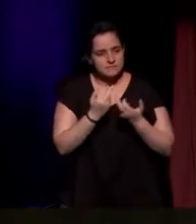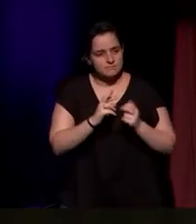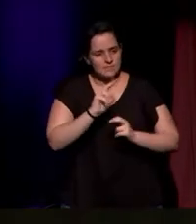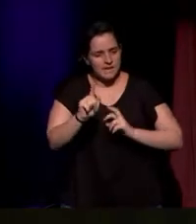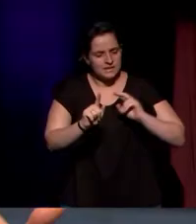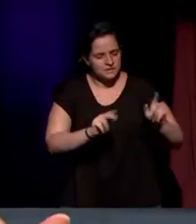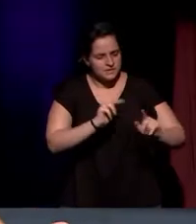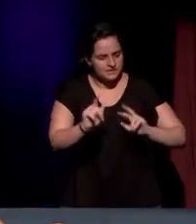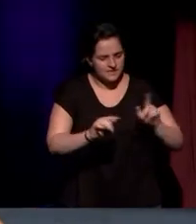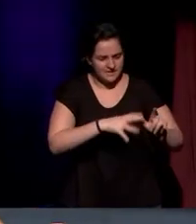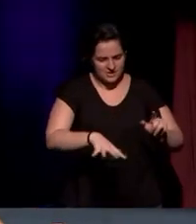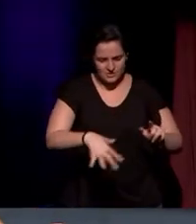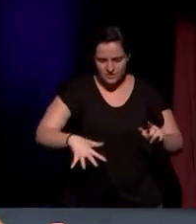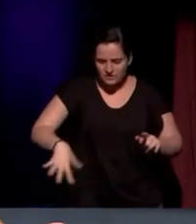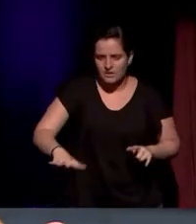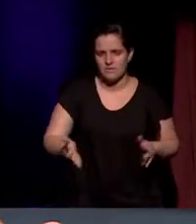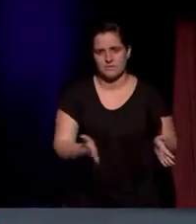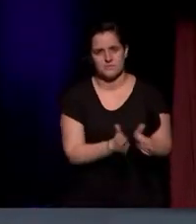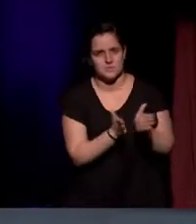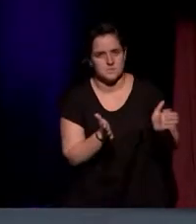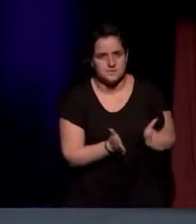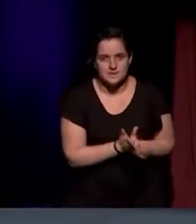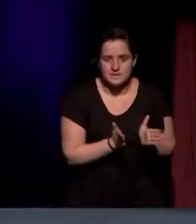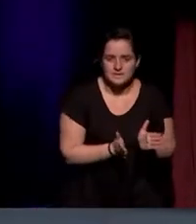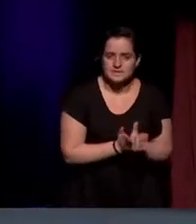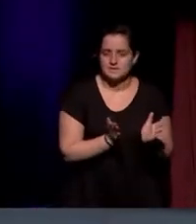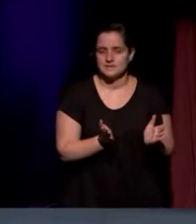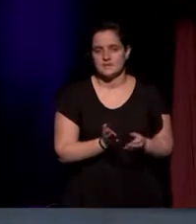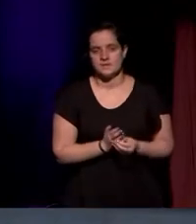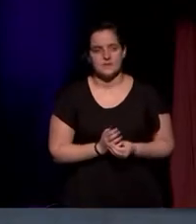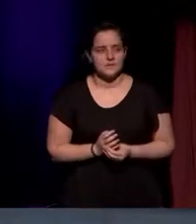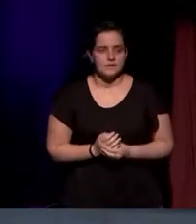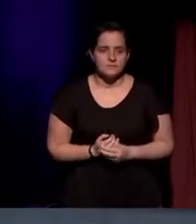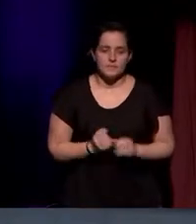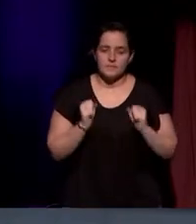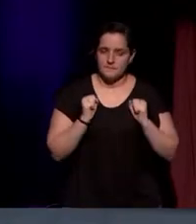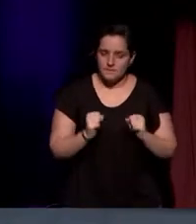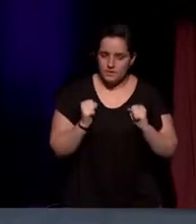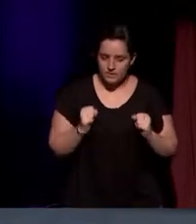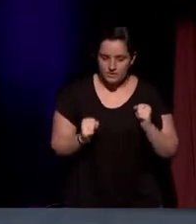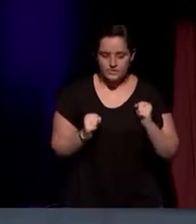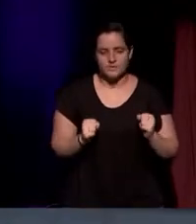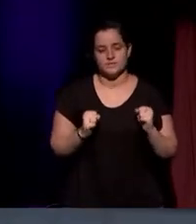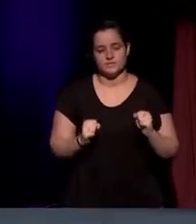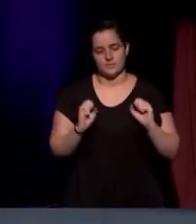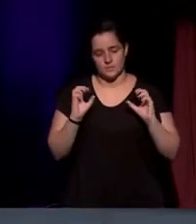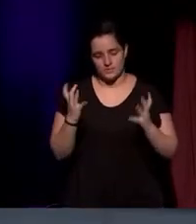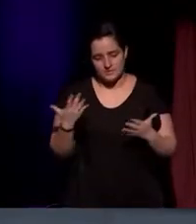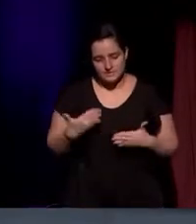and poverty can be a boil that favors